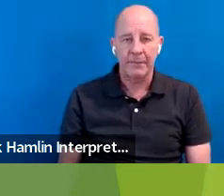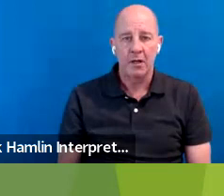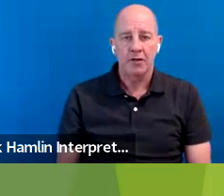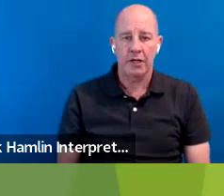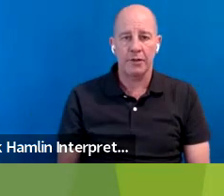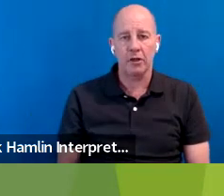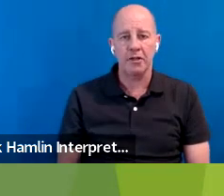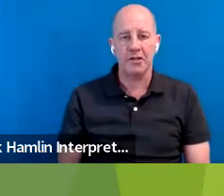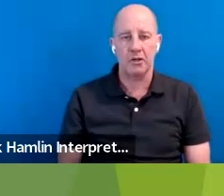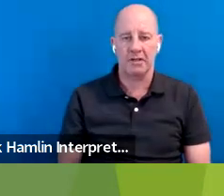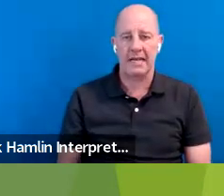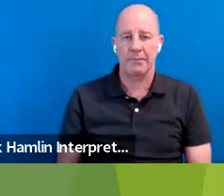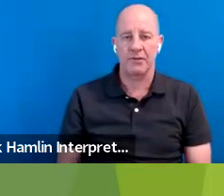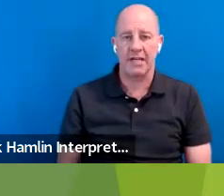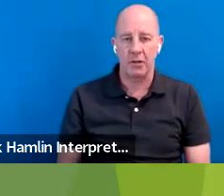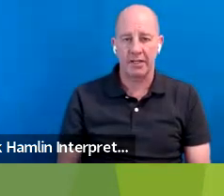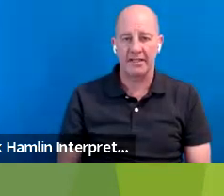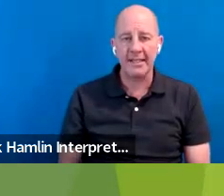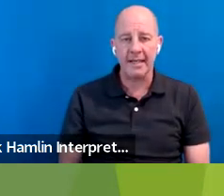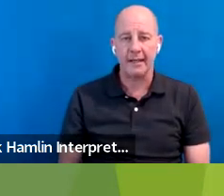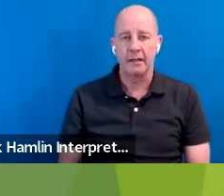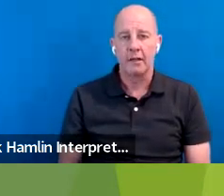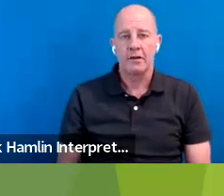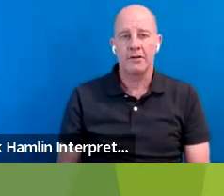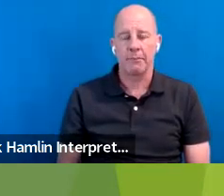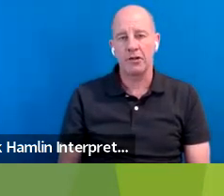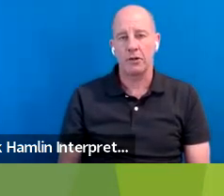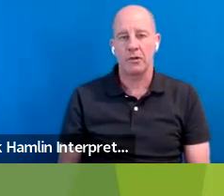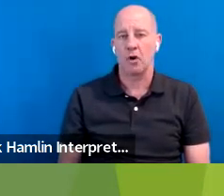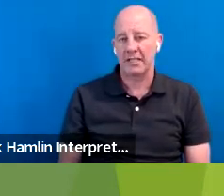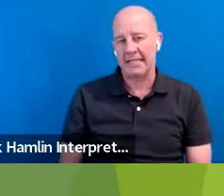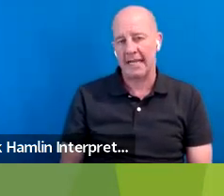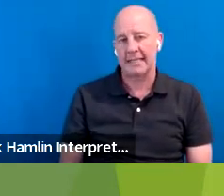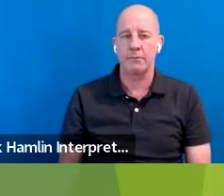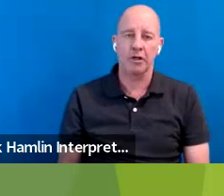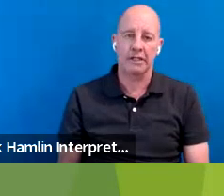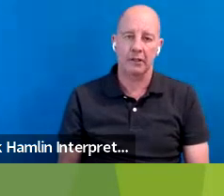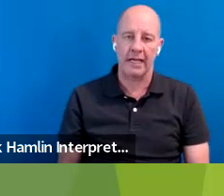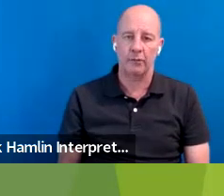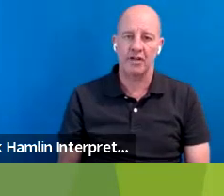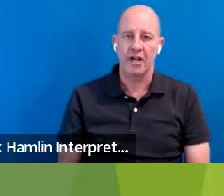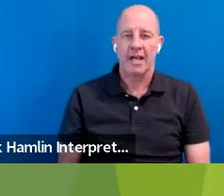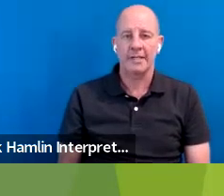So then you can look at the two examples and you can see number 2 is more concise. It's more clear language.